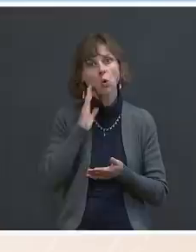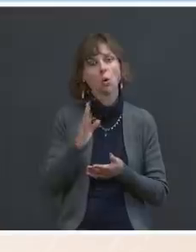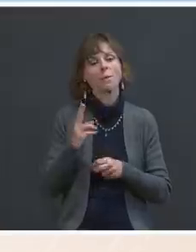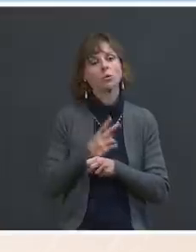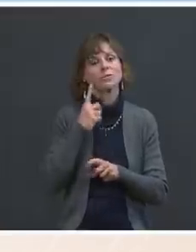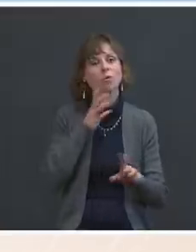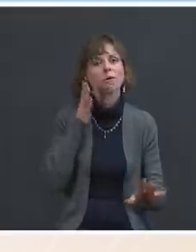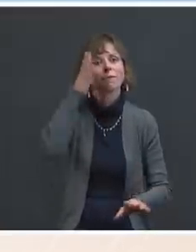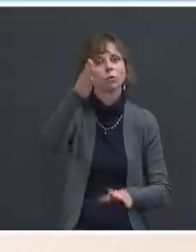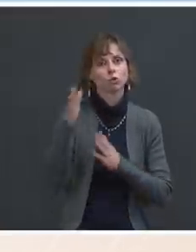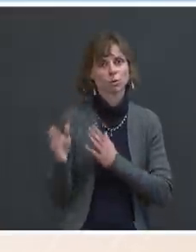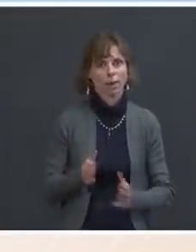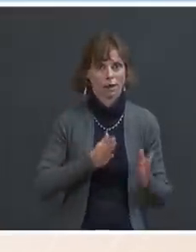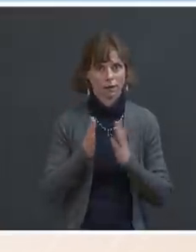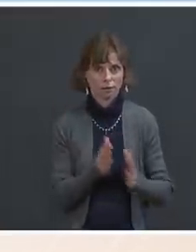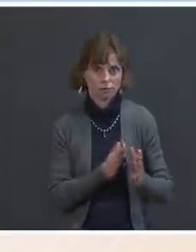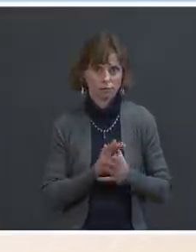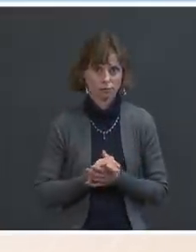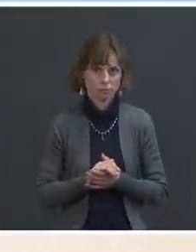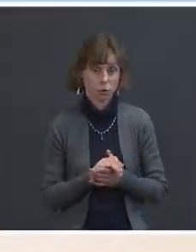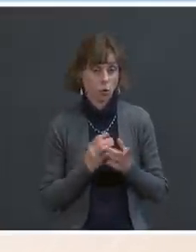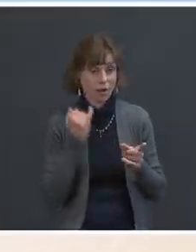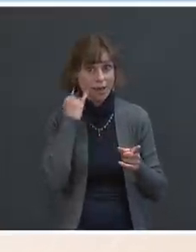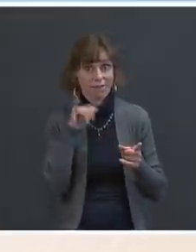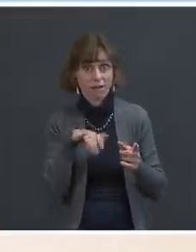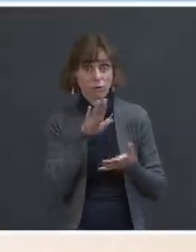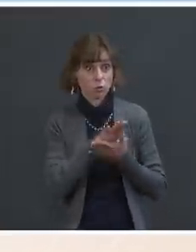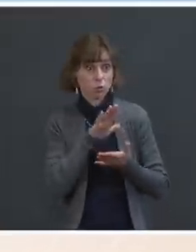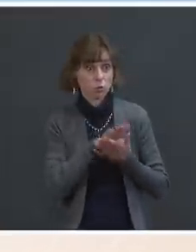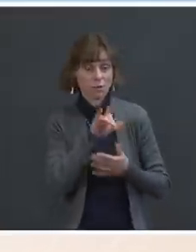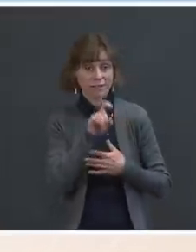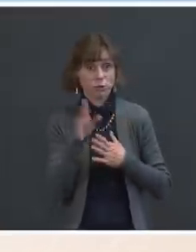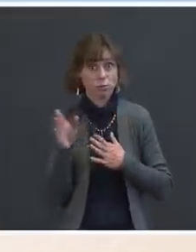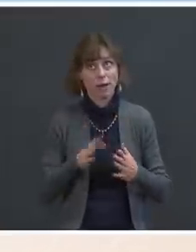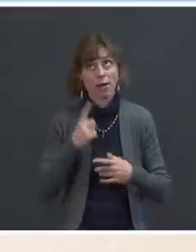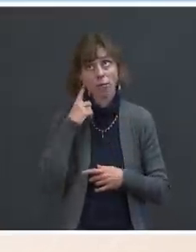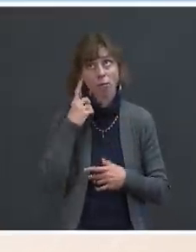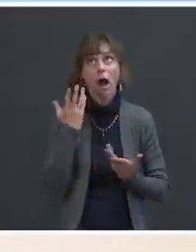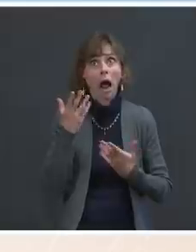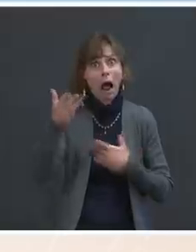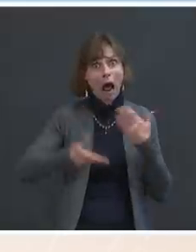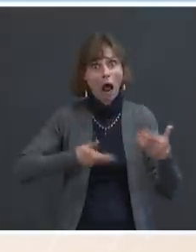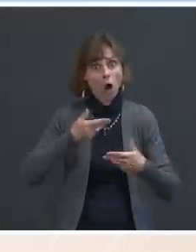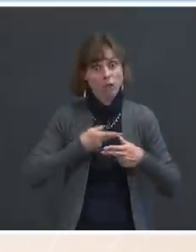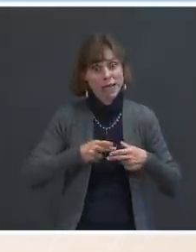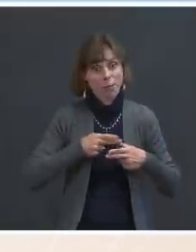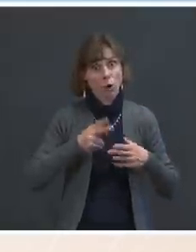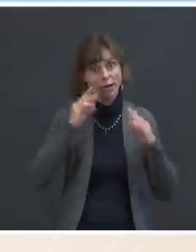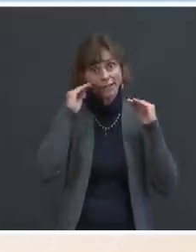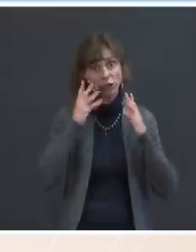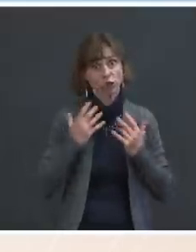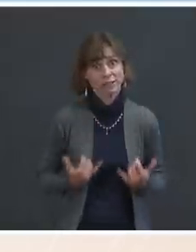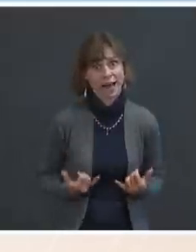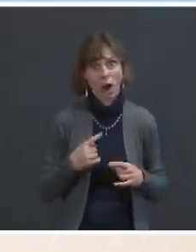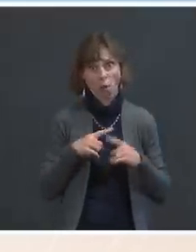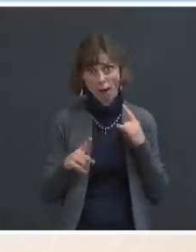So schools that need to plan for -- "We need to hire temporary teachers right now, but we need to ensure we can keep them on the job in a year,